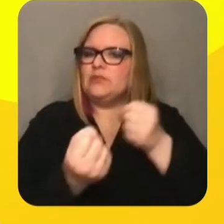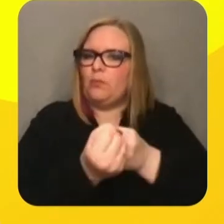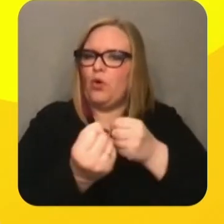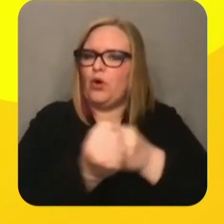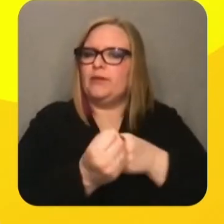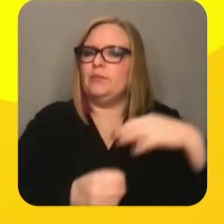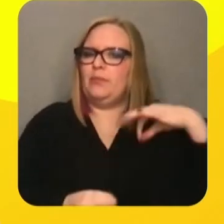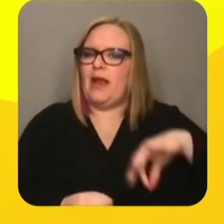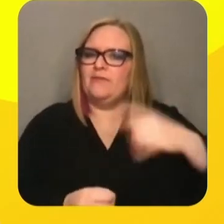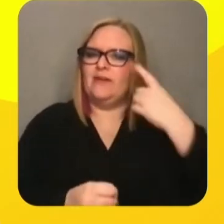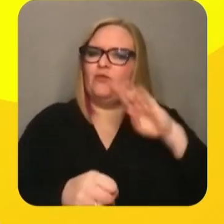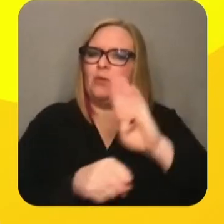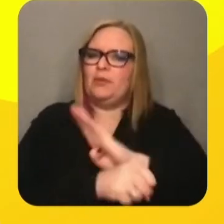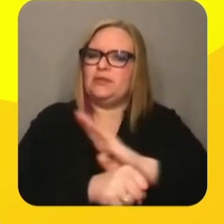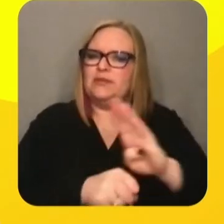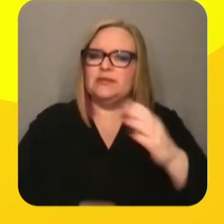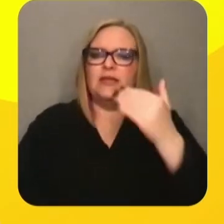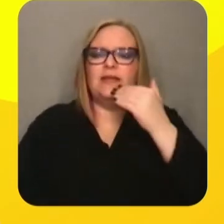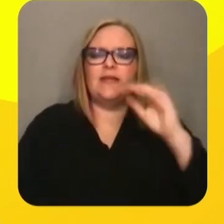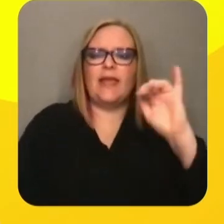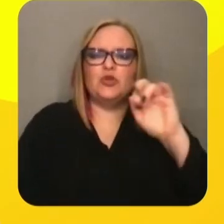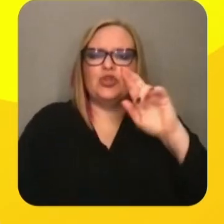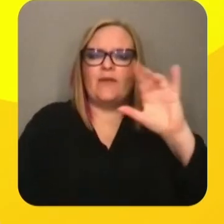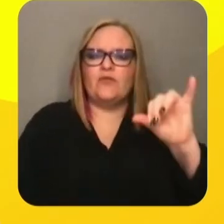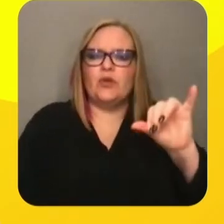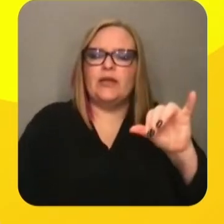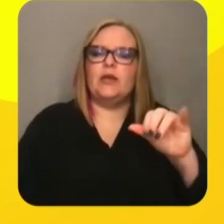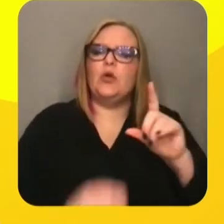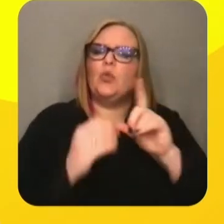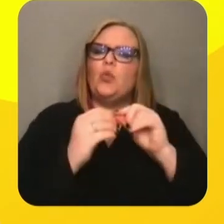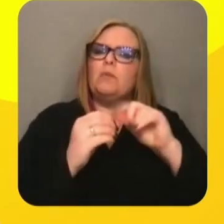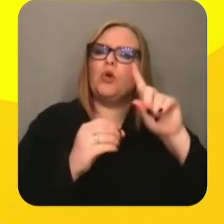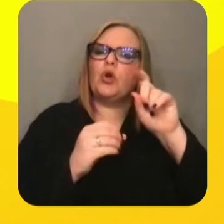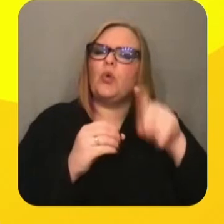Wonderful. Thank you, Geoffrey. I'm gonna take one more question, then I must go to the Q&As.